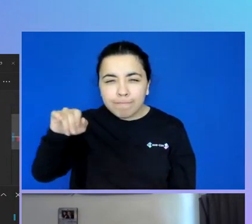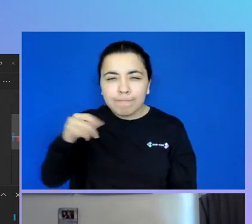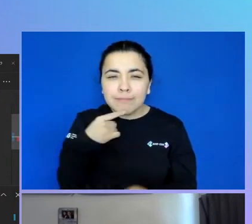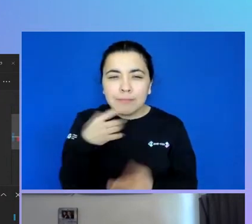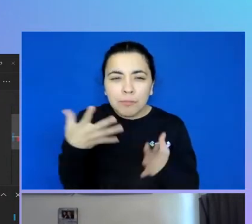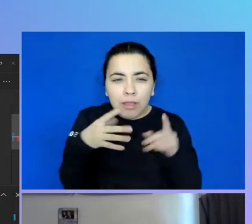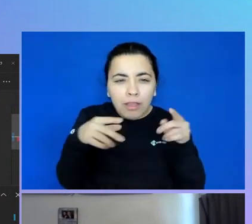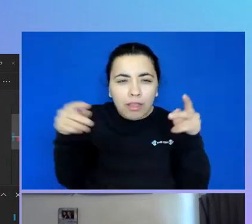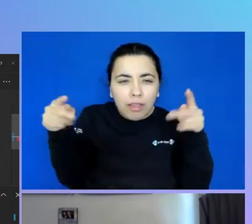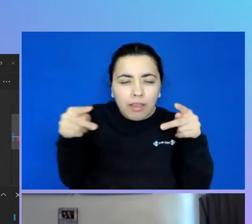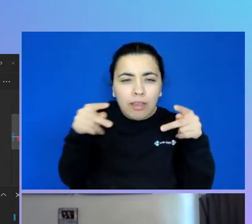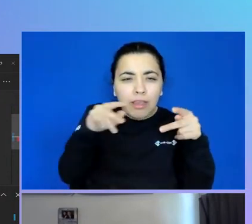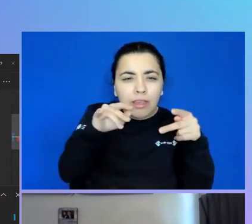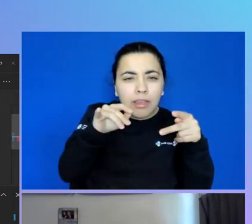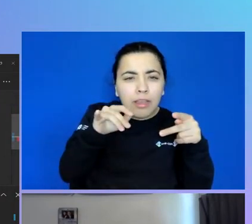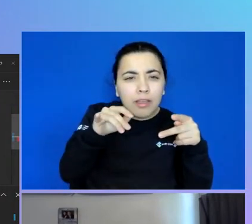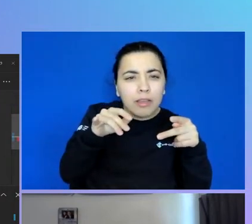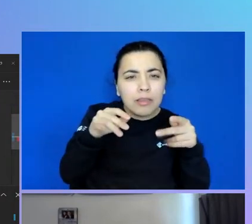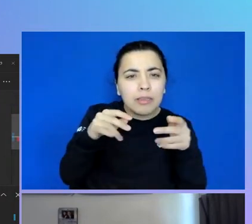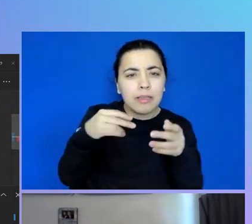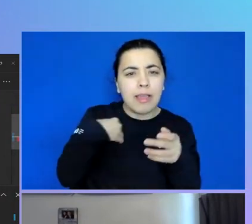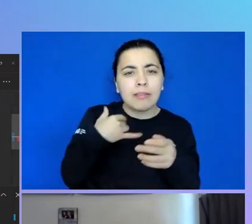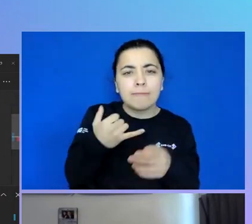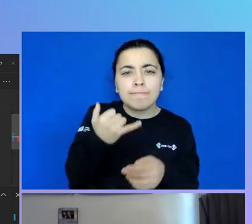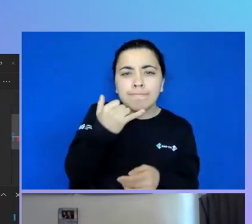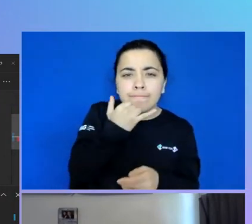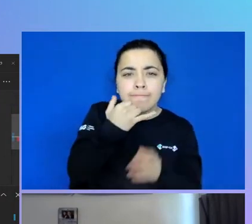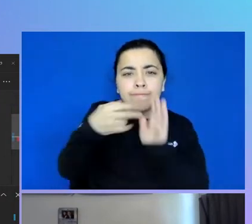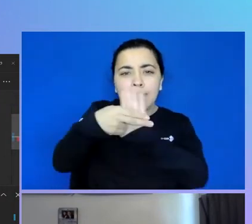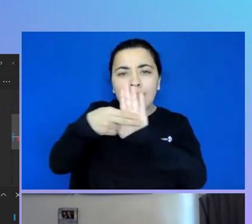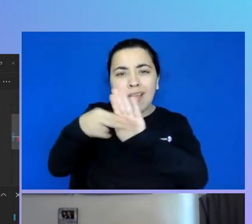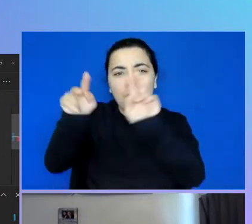exact same error that we have been focusing on is immediately